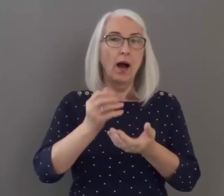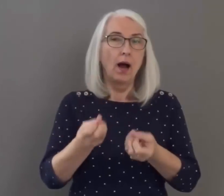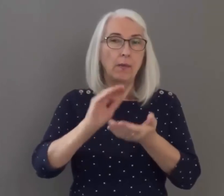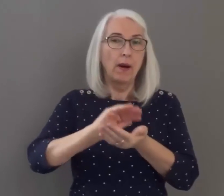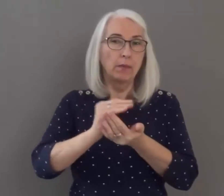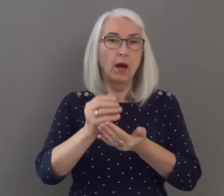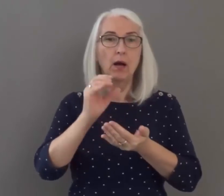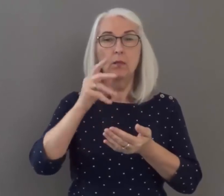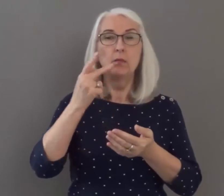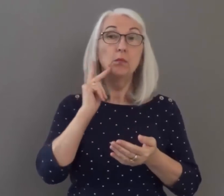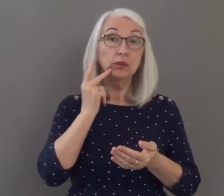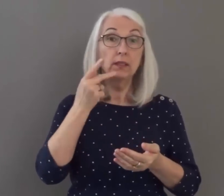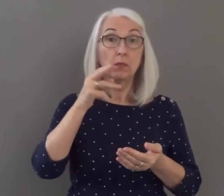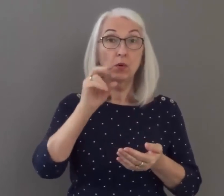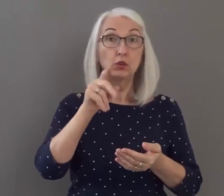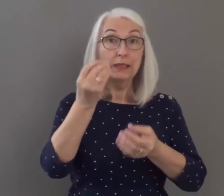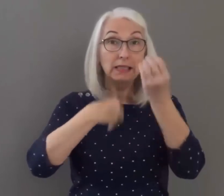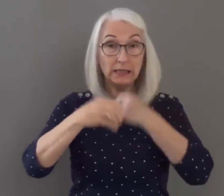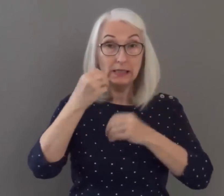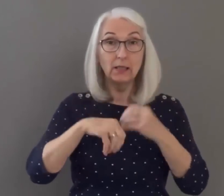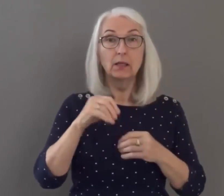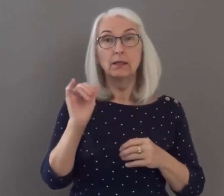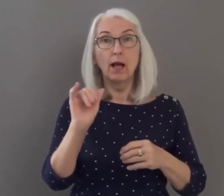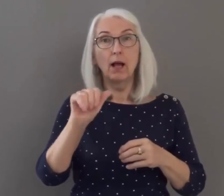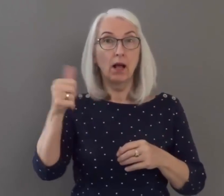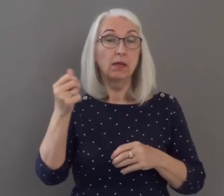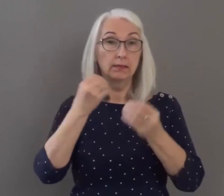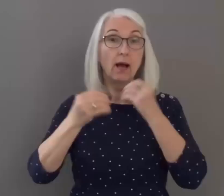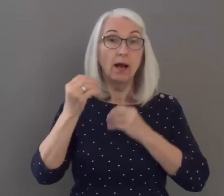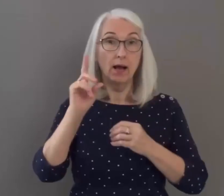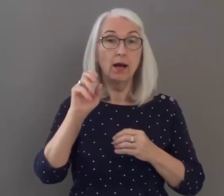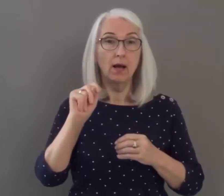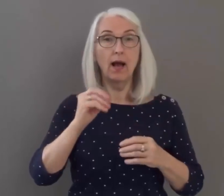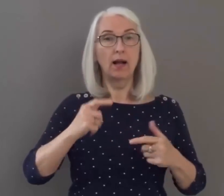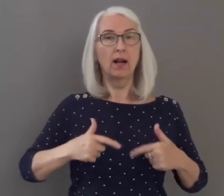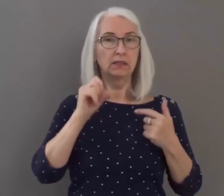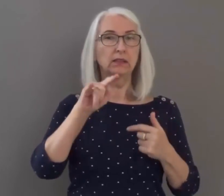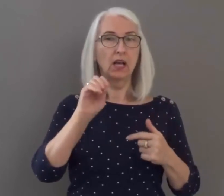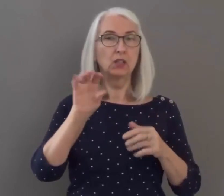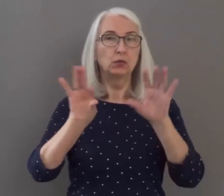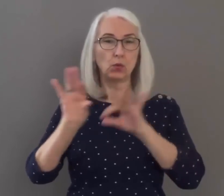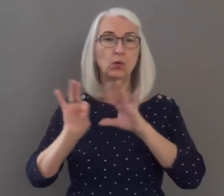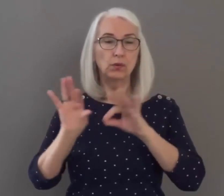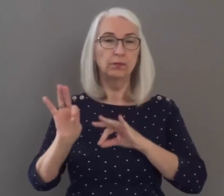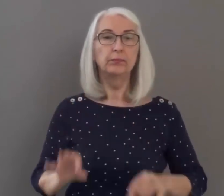amount of protein you eat, as well as other diet and lifestyle choices.